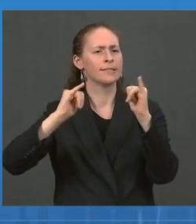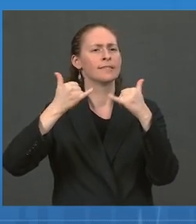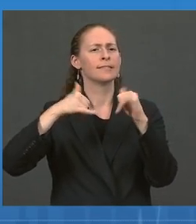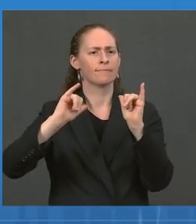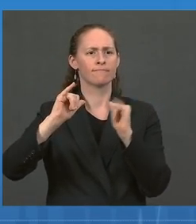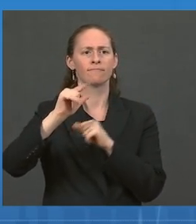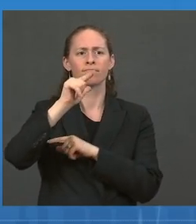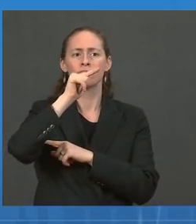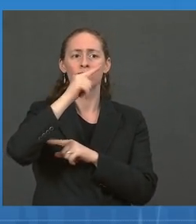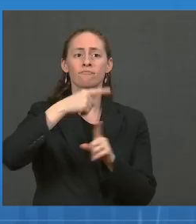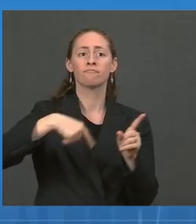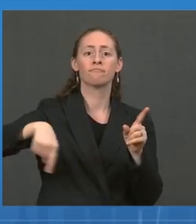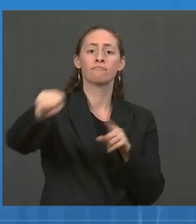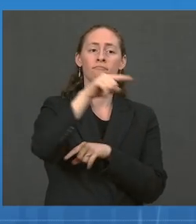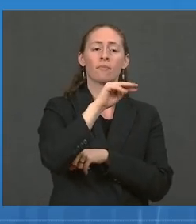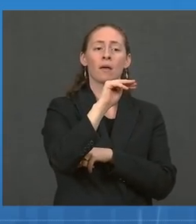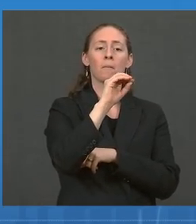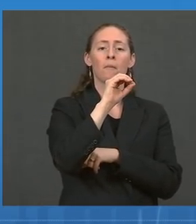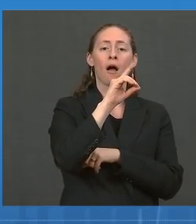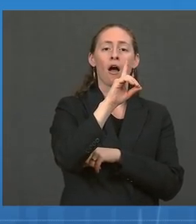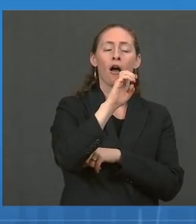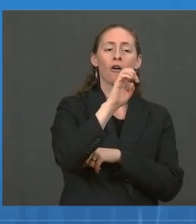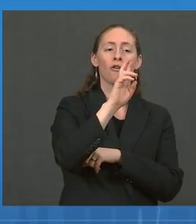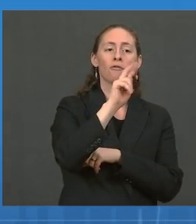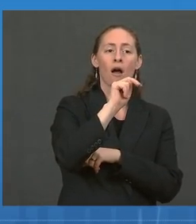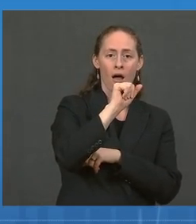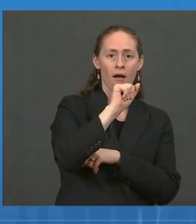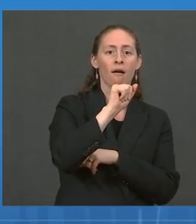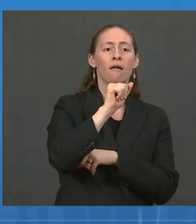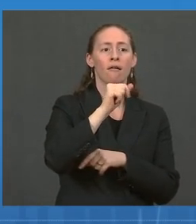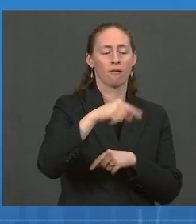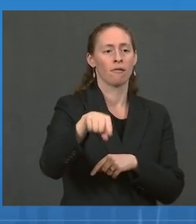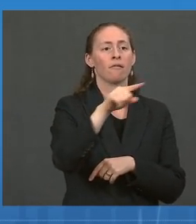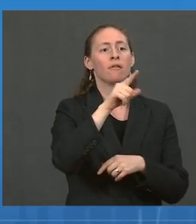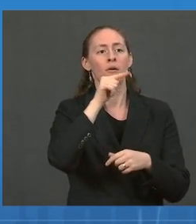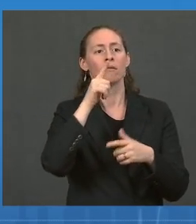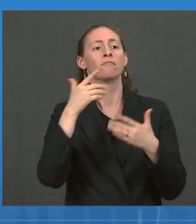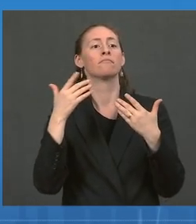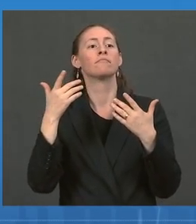as the boost against the other three, those data are now available.